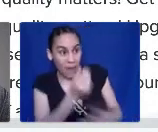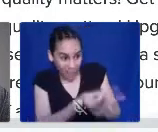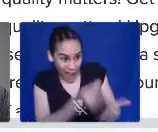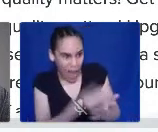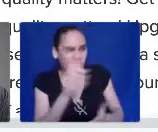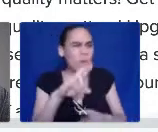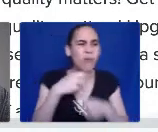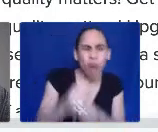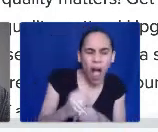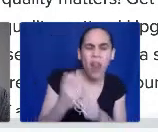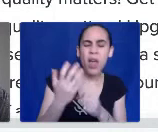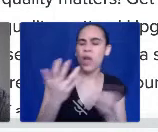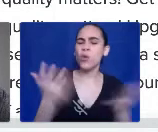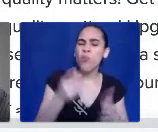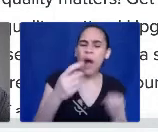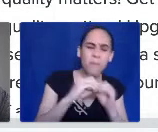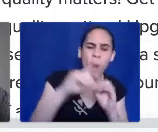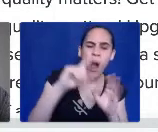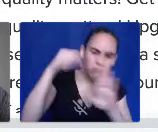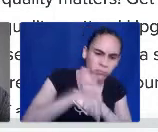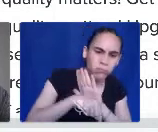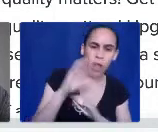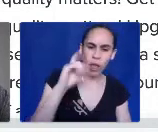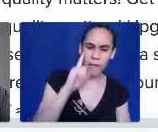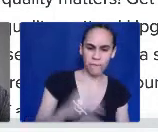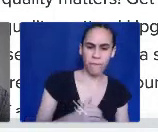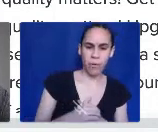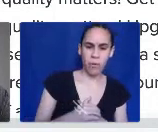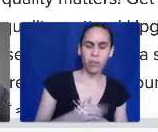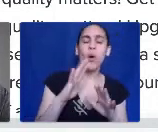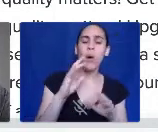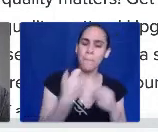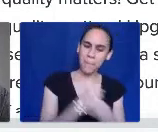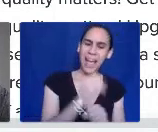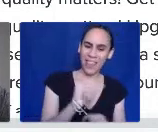insight into what you're looking for right so make that you know a dialogue you're there to interview